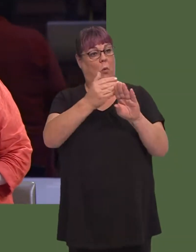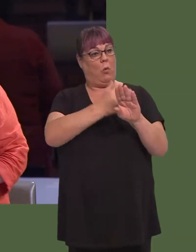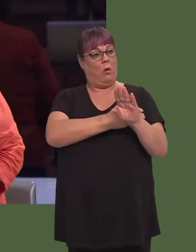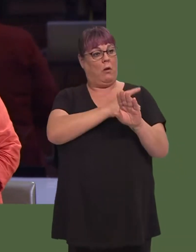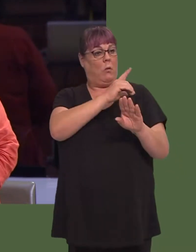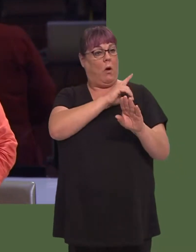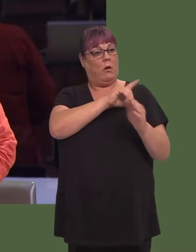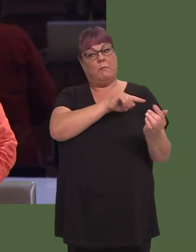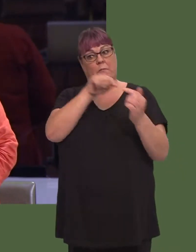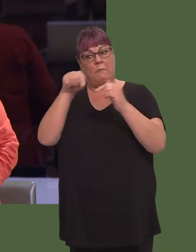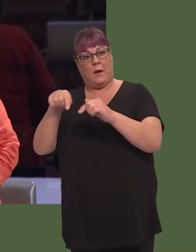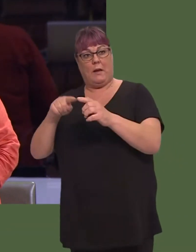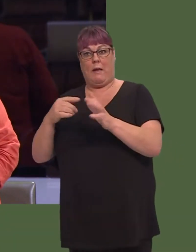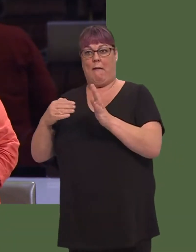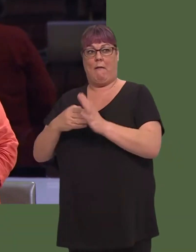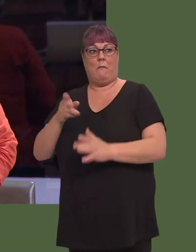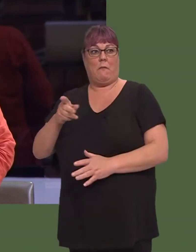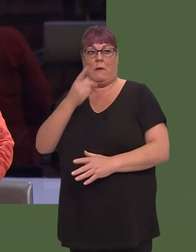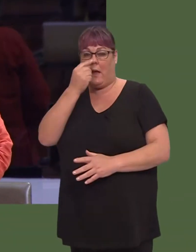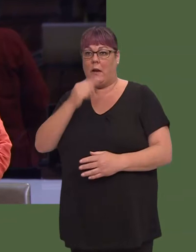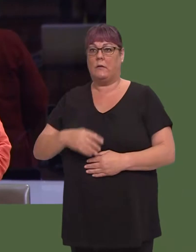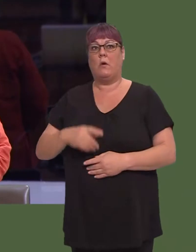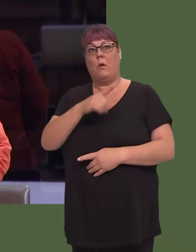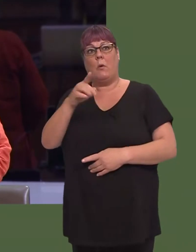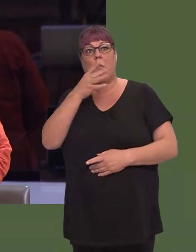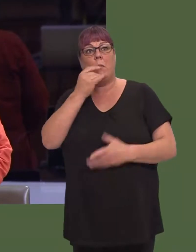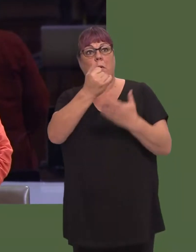Services on ambulance response times in Powys, following delays in the time it takes for